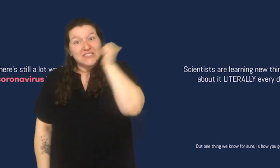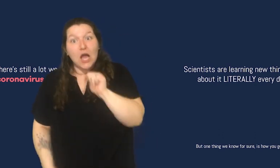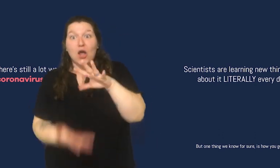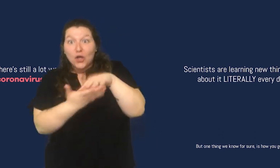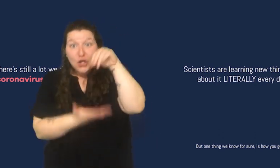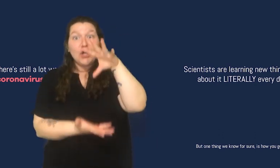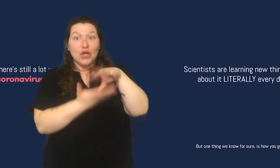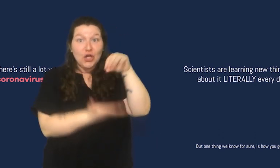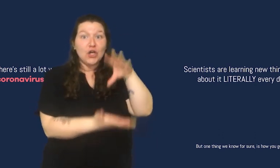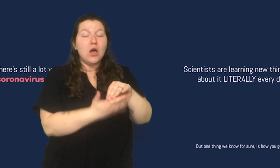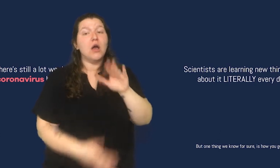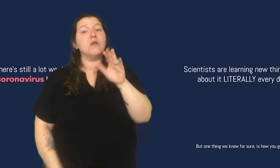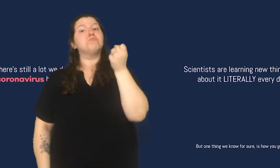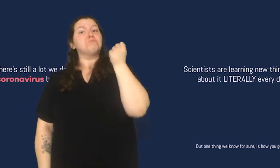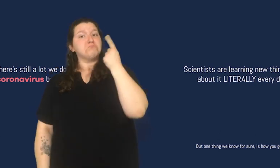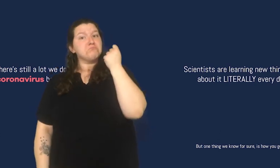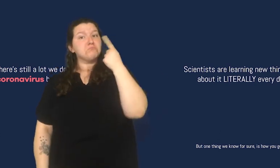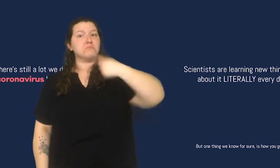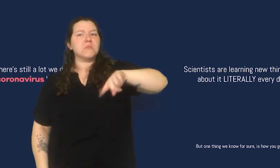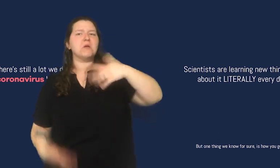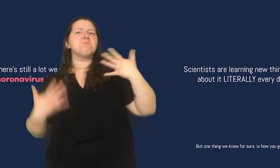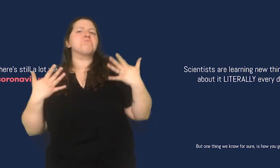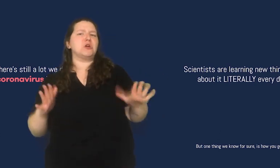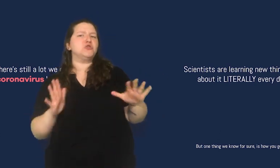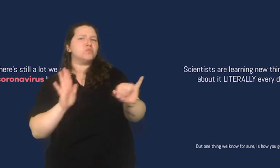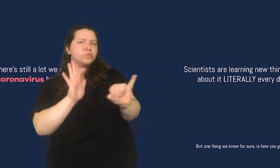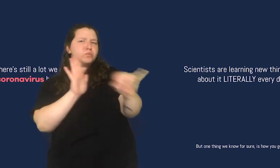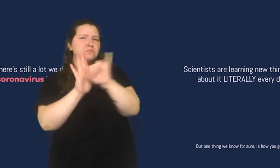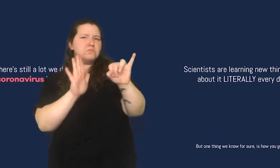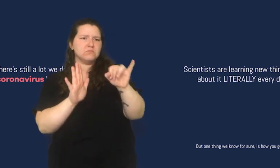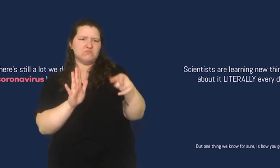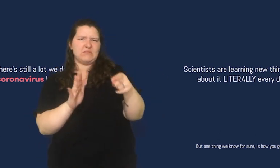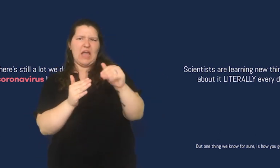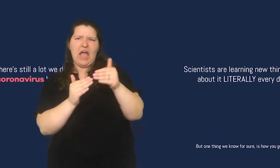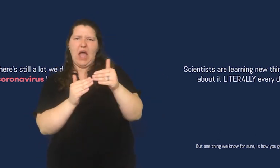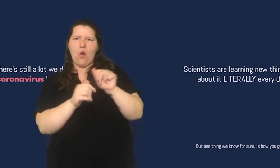But one thing we know for sure is how you get it.